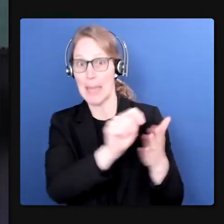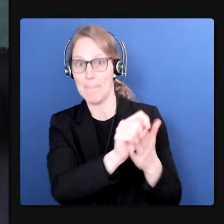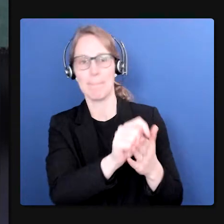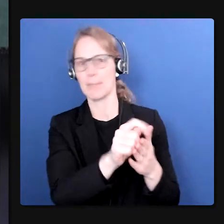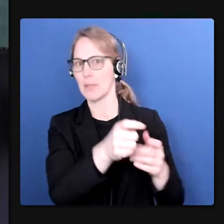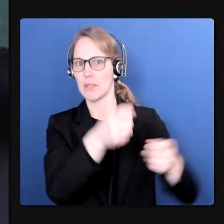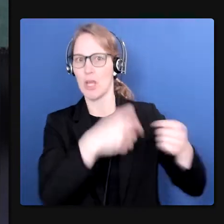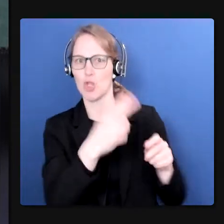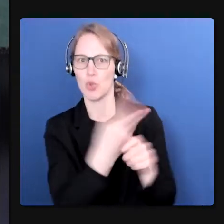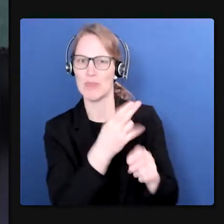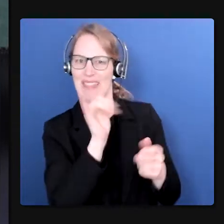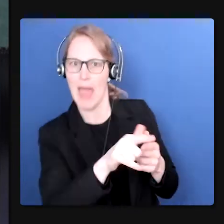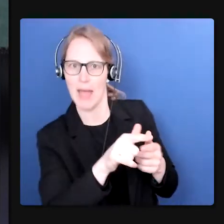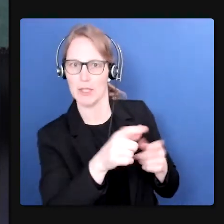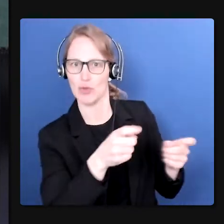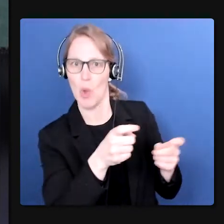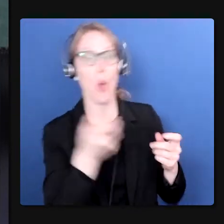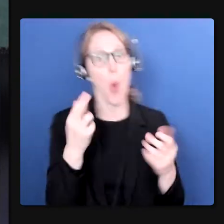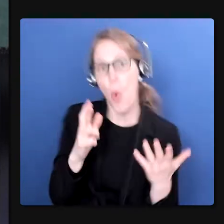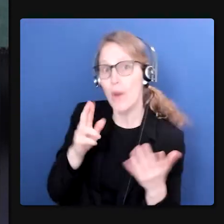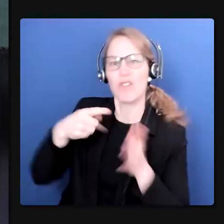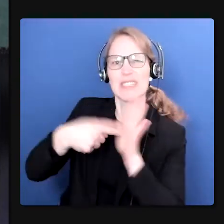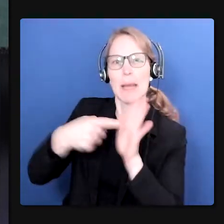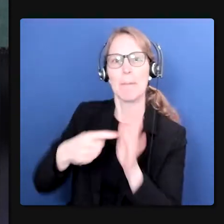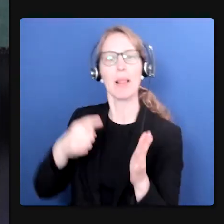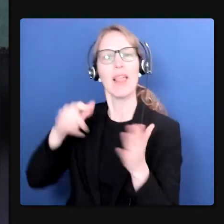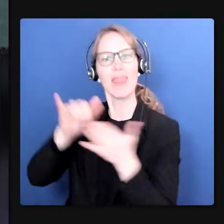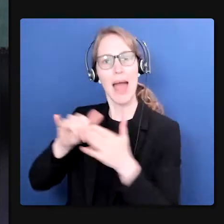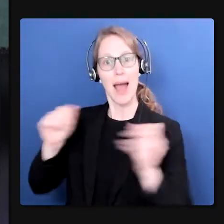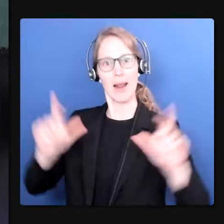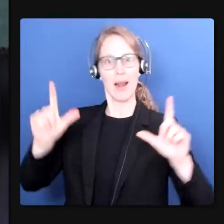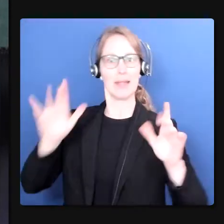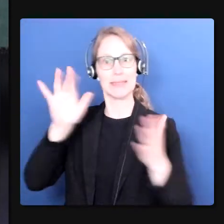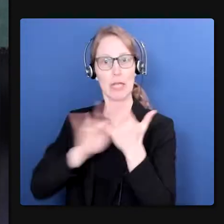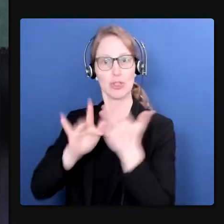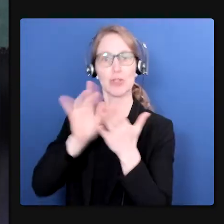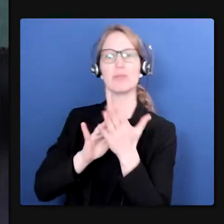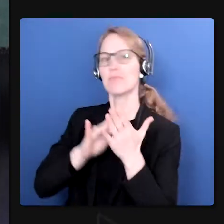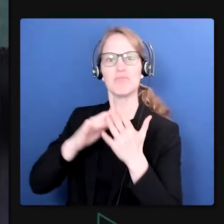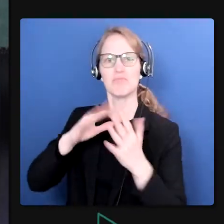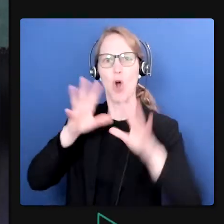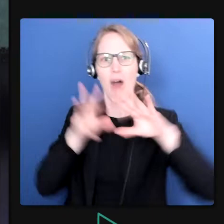asking the app to hide the layouts entirely. For example, to clear the screen for a cinematic.